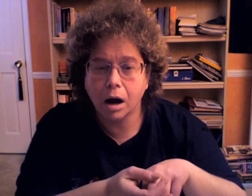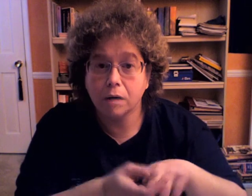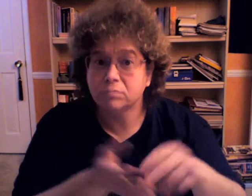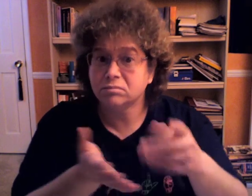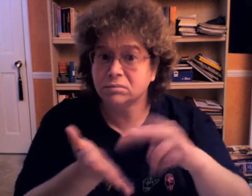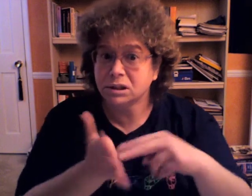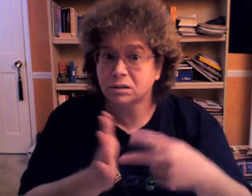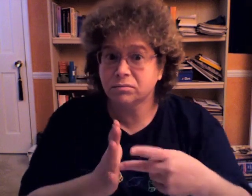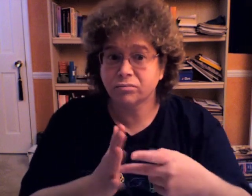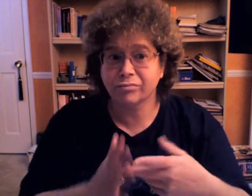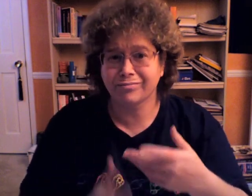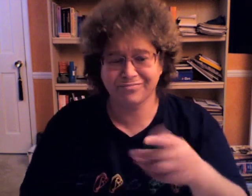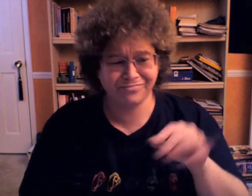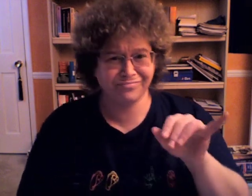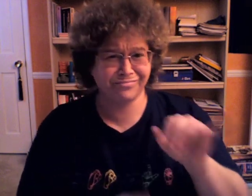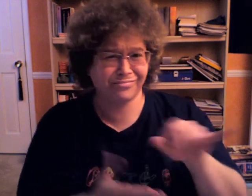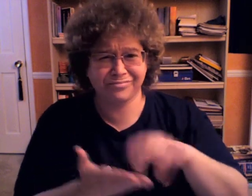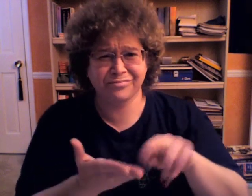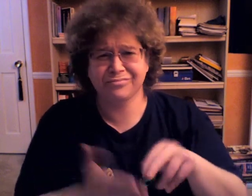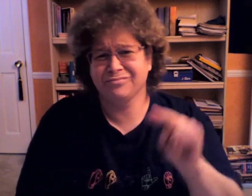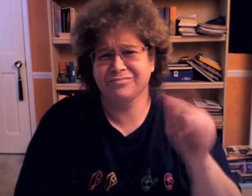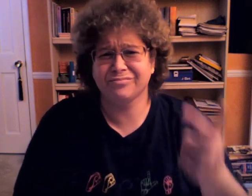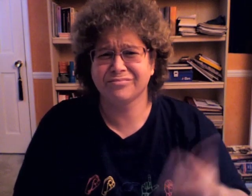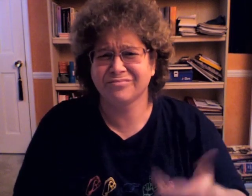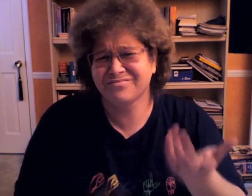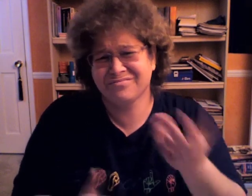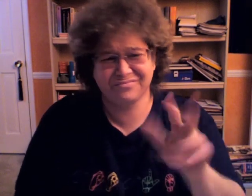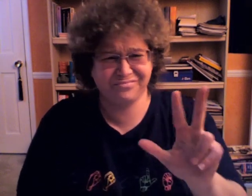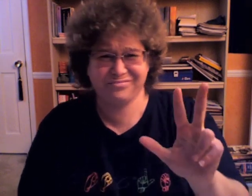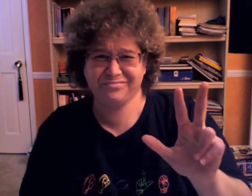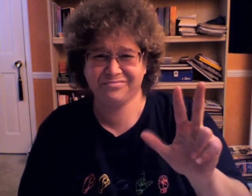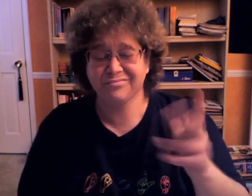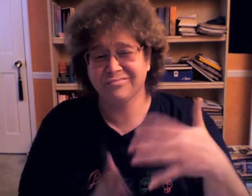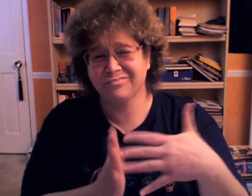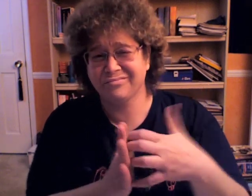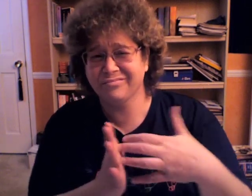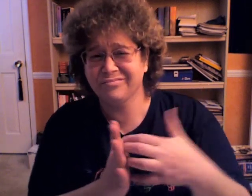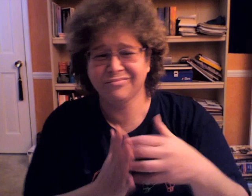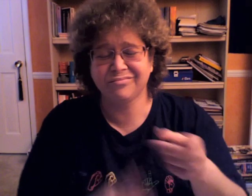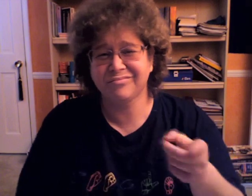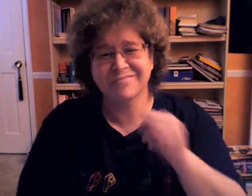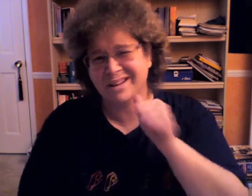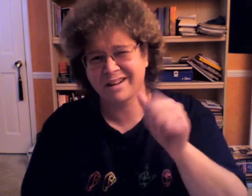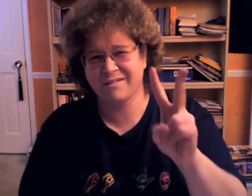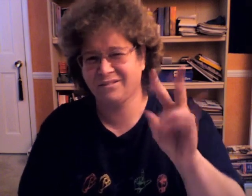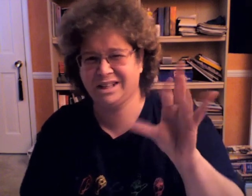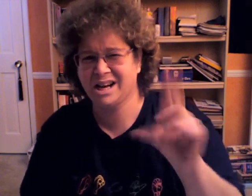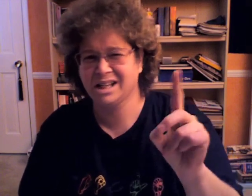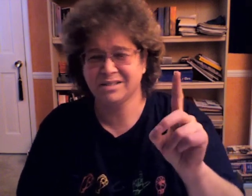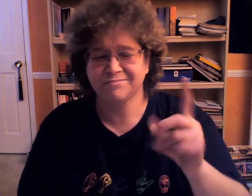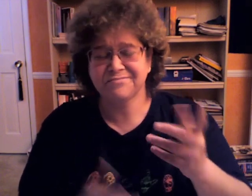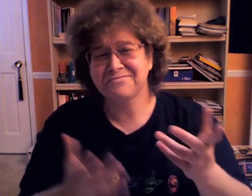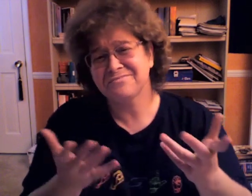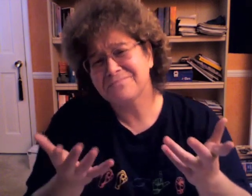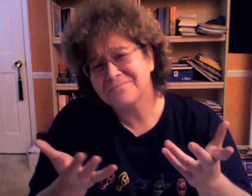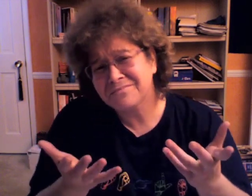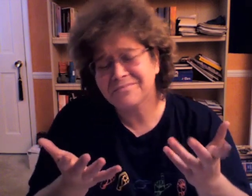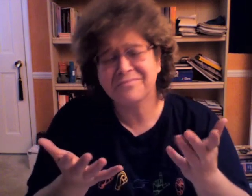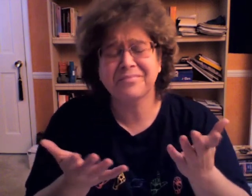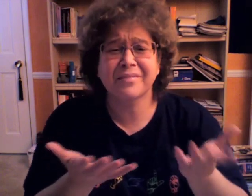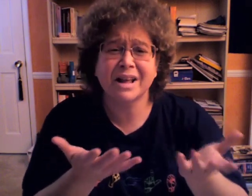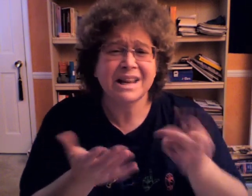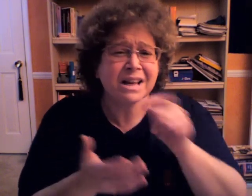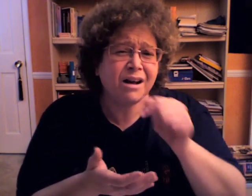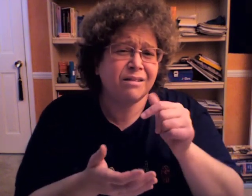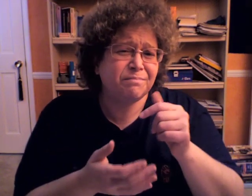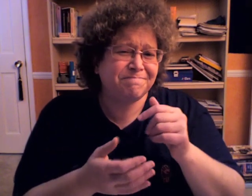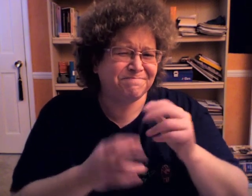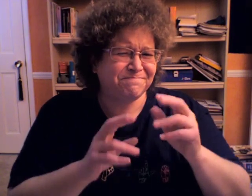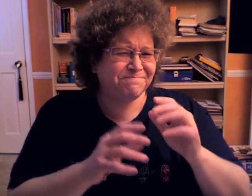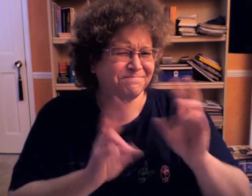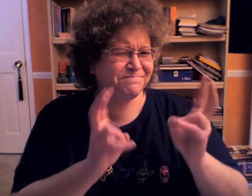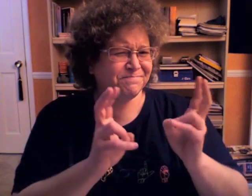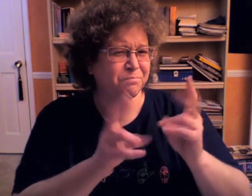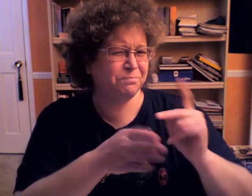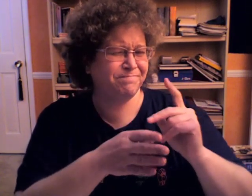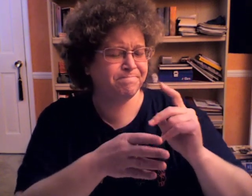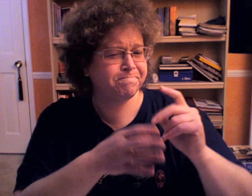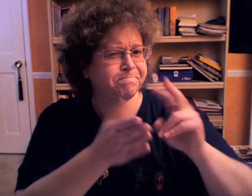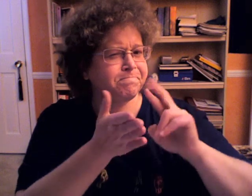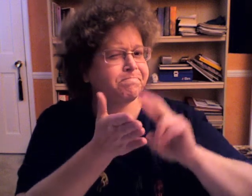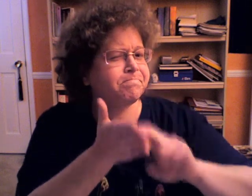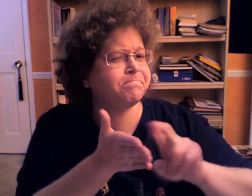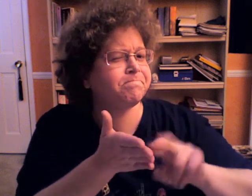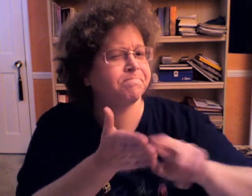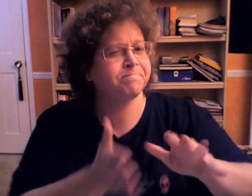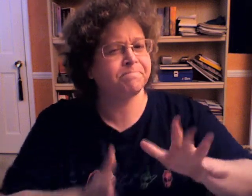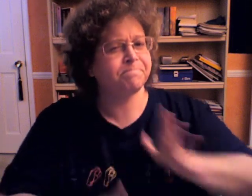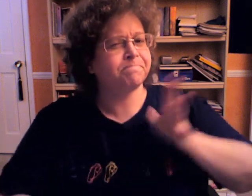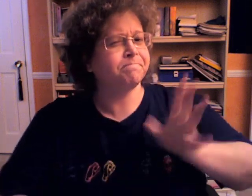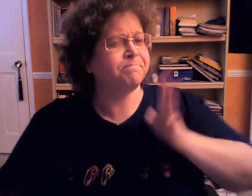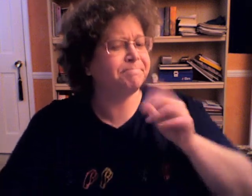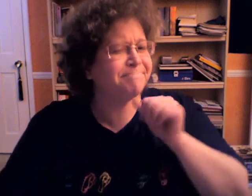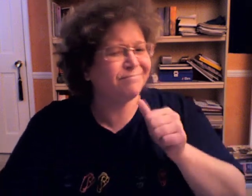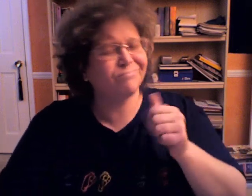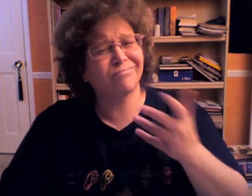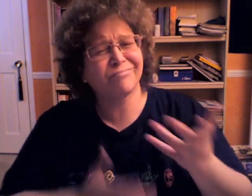This means the research is deemed "no-good". "3? Weak and invalid. They did not research properly."